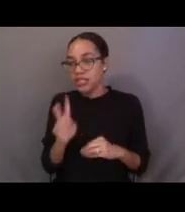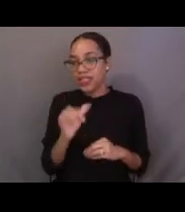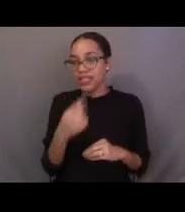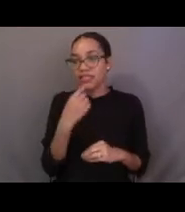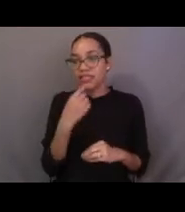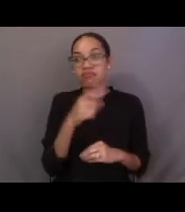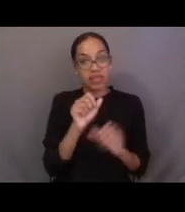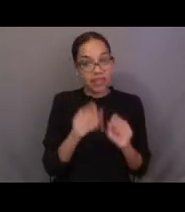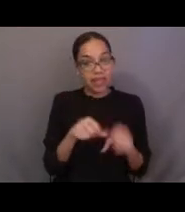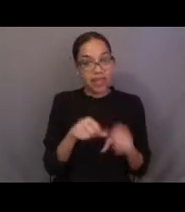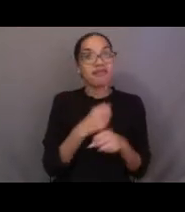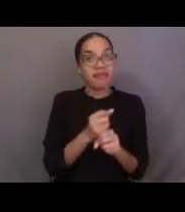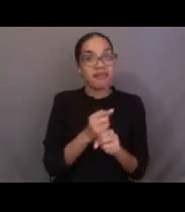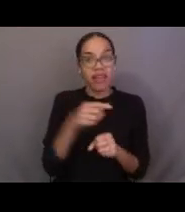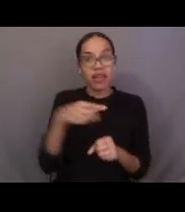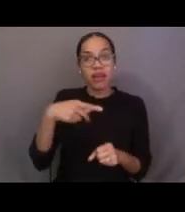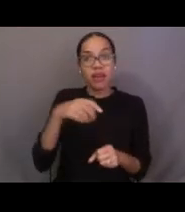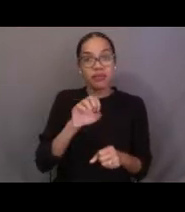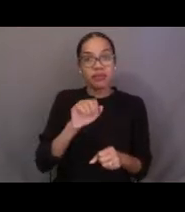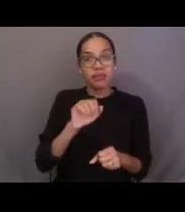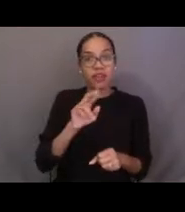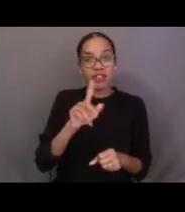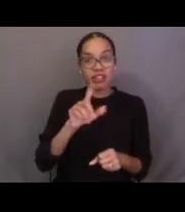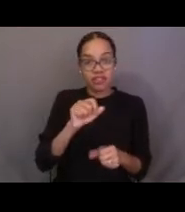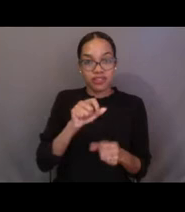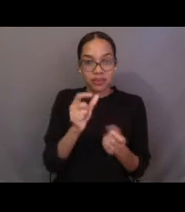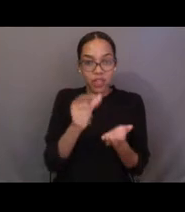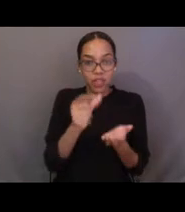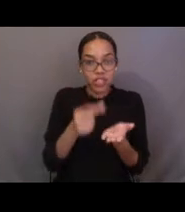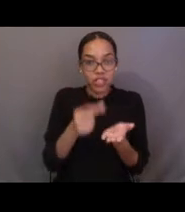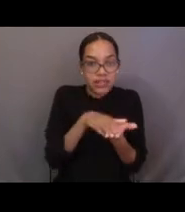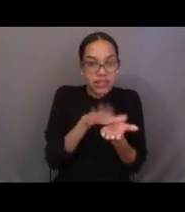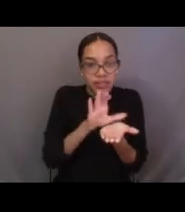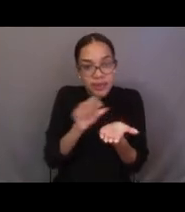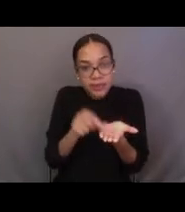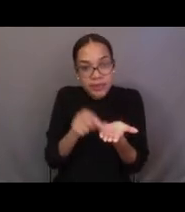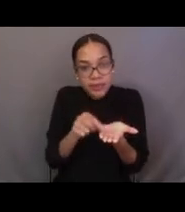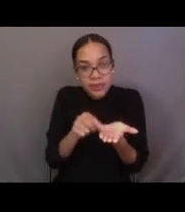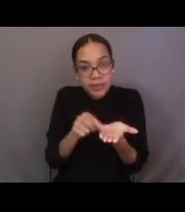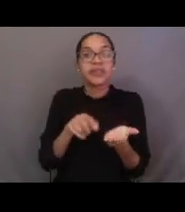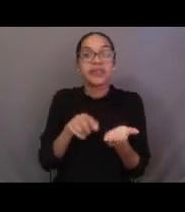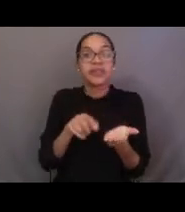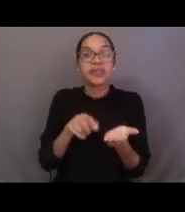Sloan saying they are used for many things. Joseph observes that they look like rocks.